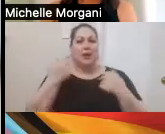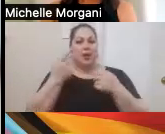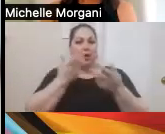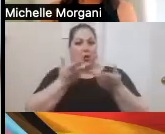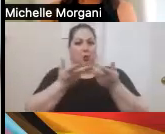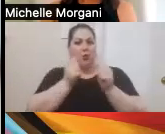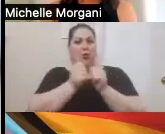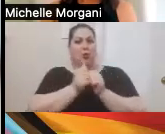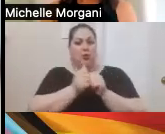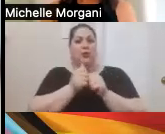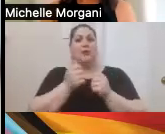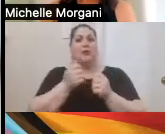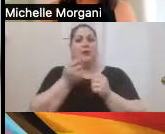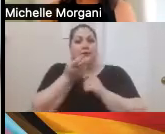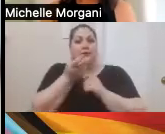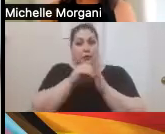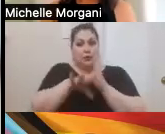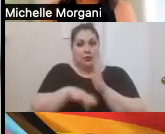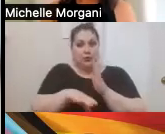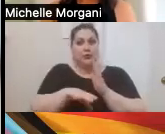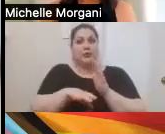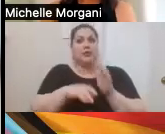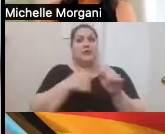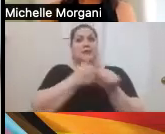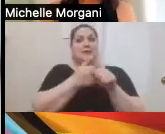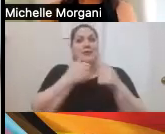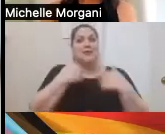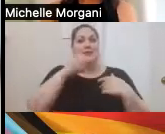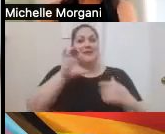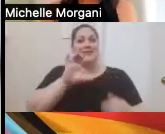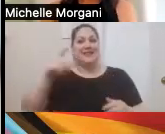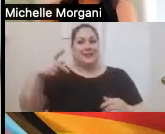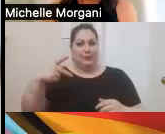I appreciate that you mentioned that editing is still required, but I'm speaking more about